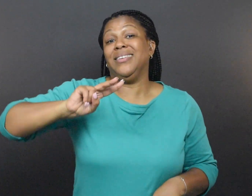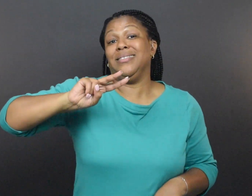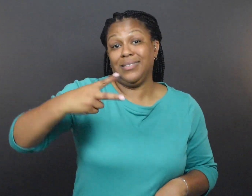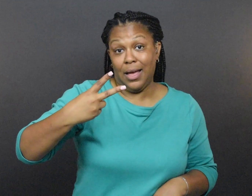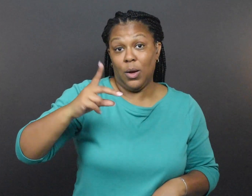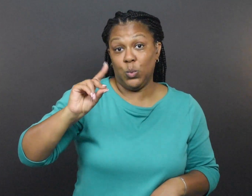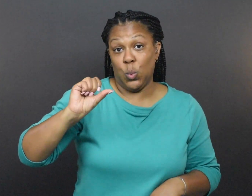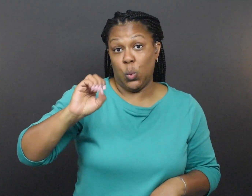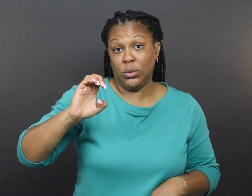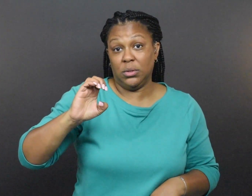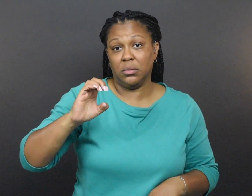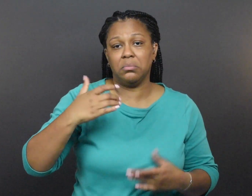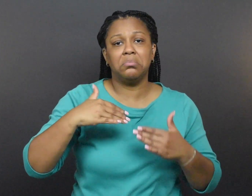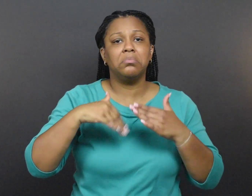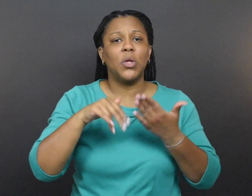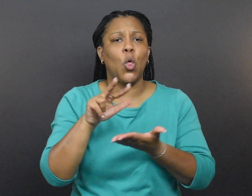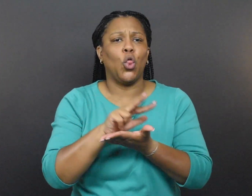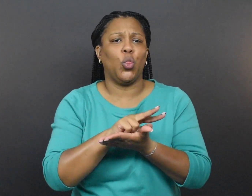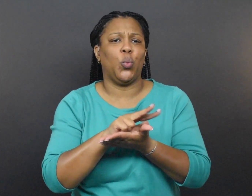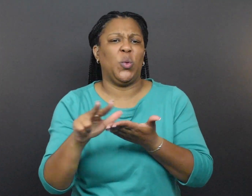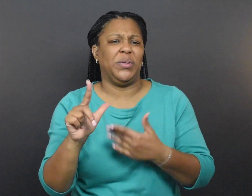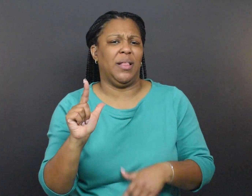The second dose is at least three weeks later;